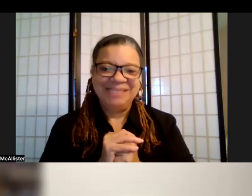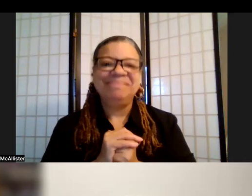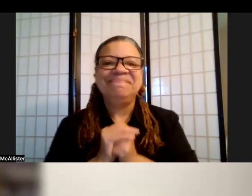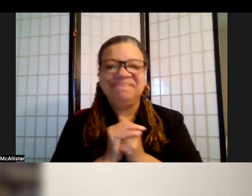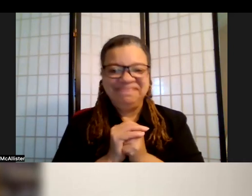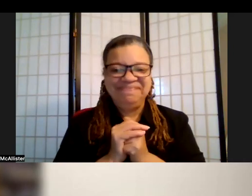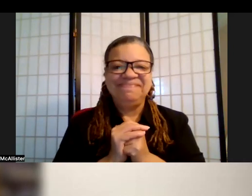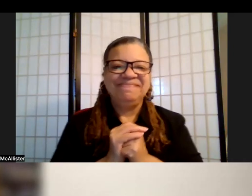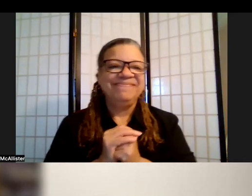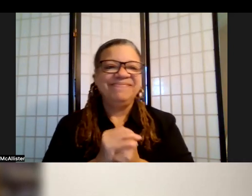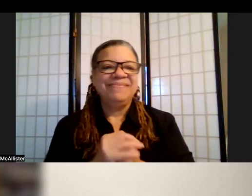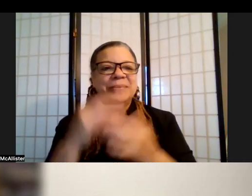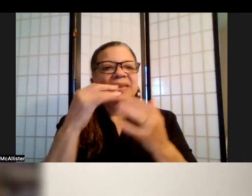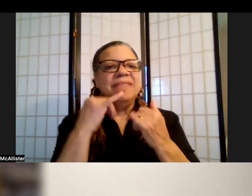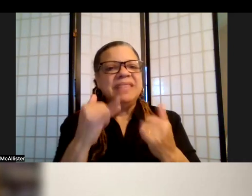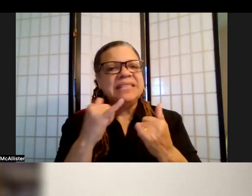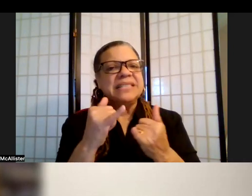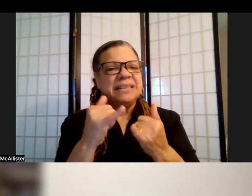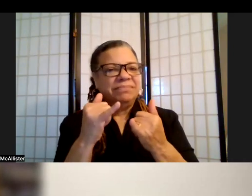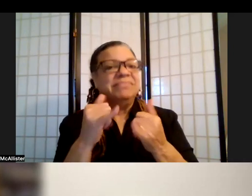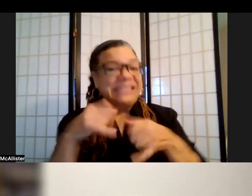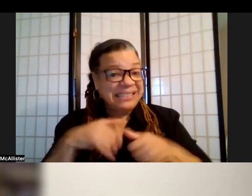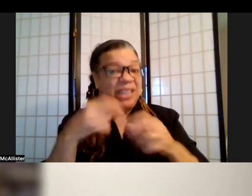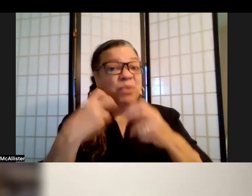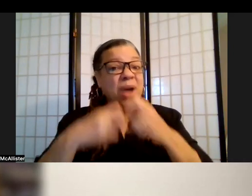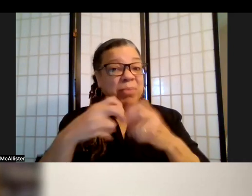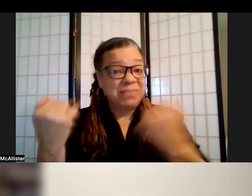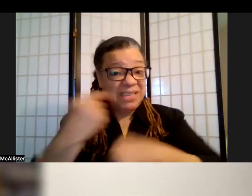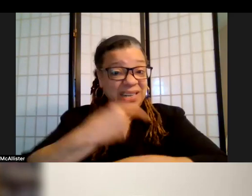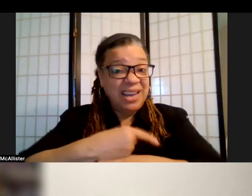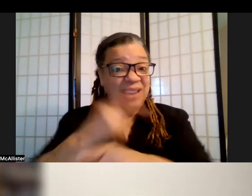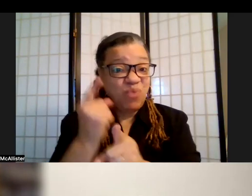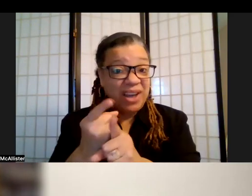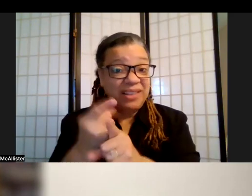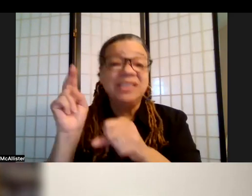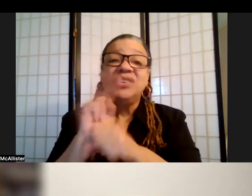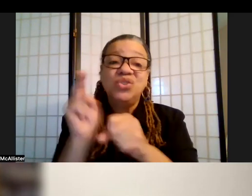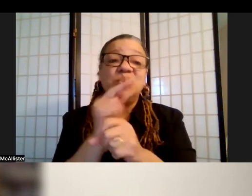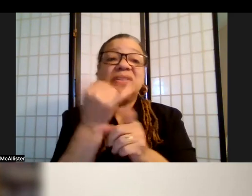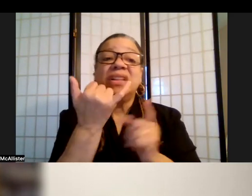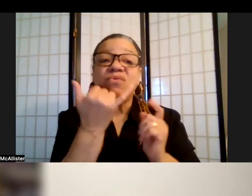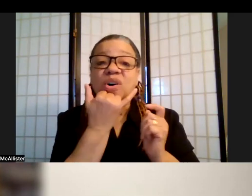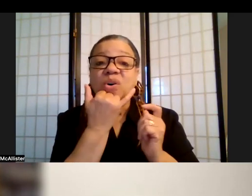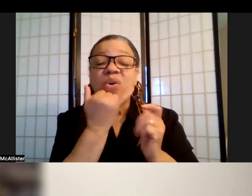This is a common problem, too, isn't it? The-- using the wrong medications, or using them